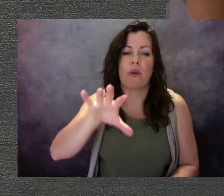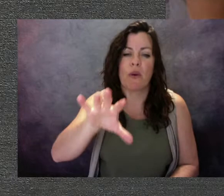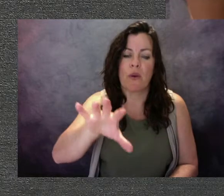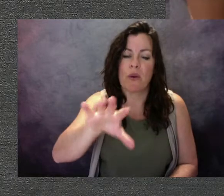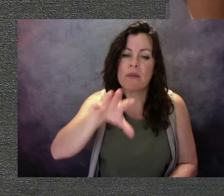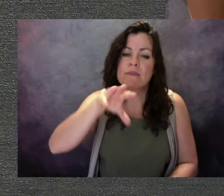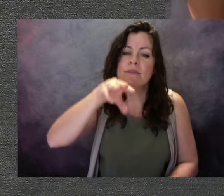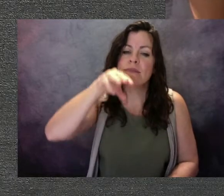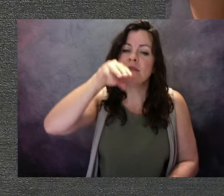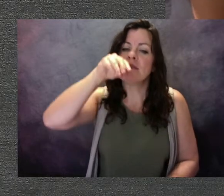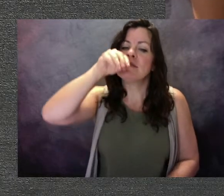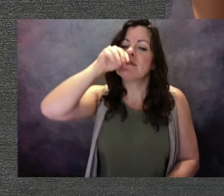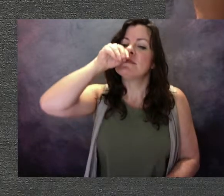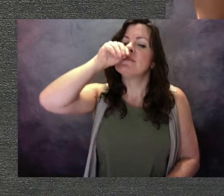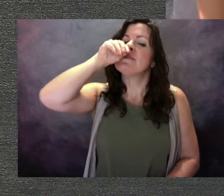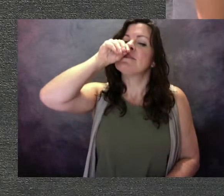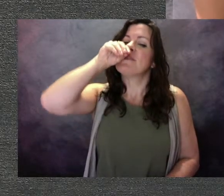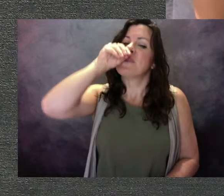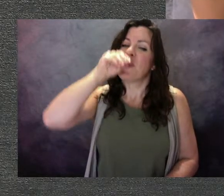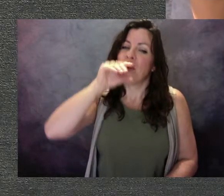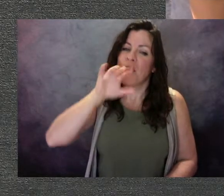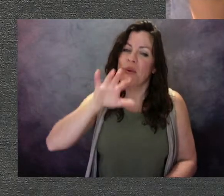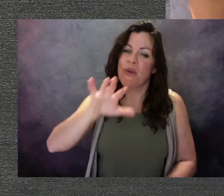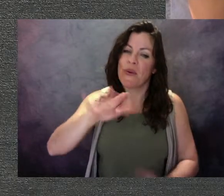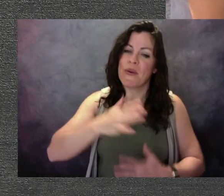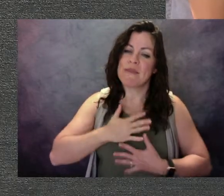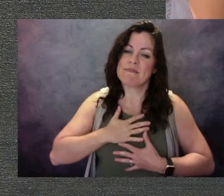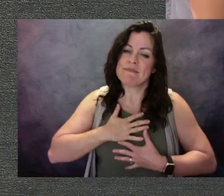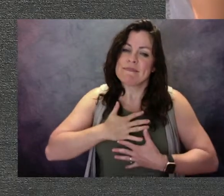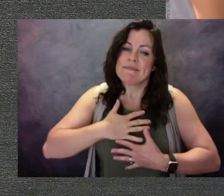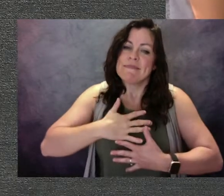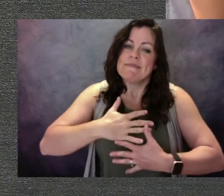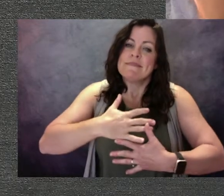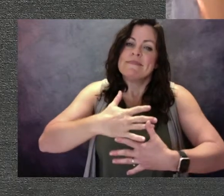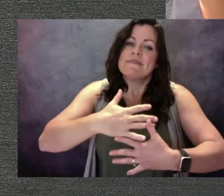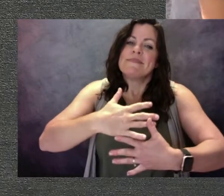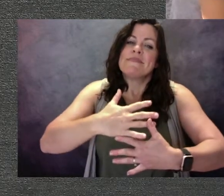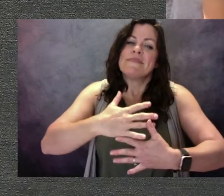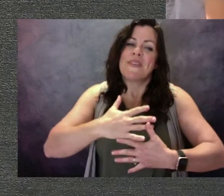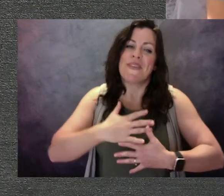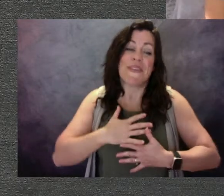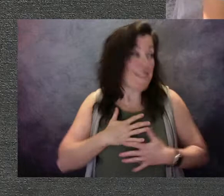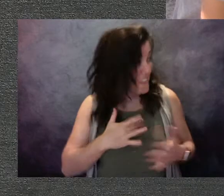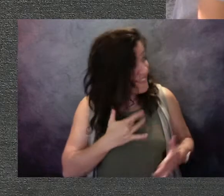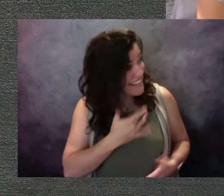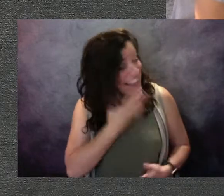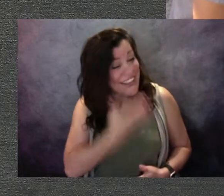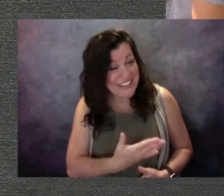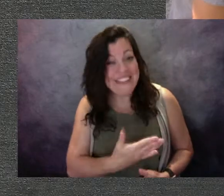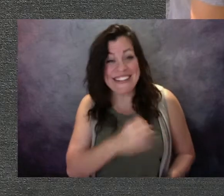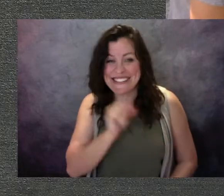[exhales] I will say that feels good. What do you guys think? Yeah. Wow, that feels so nice.